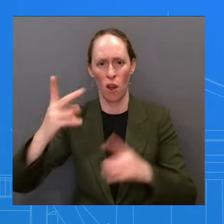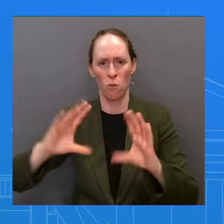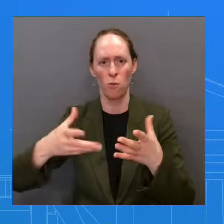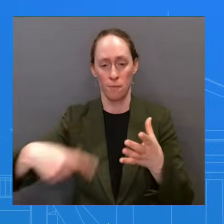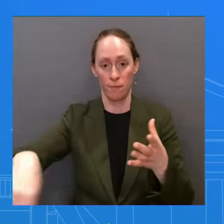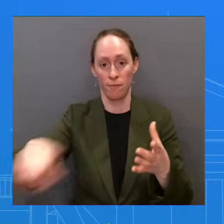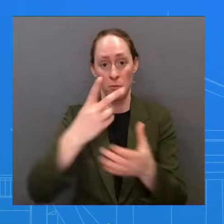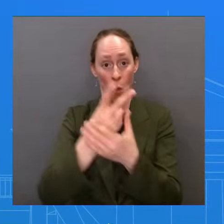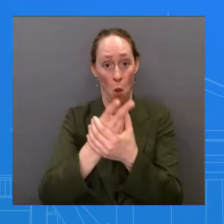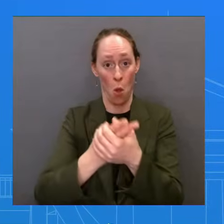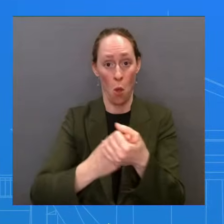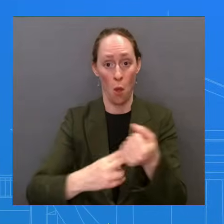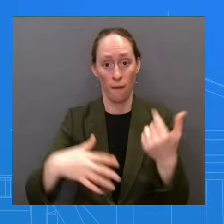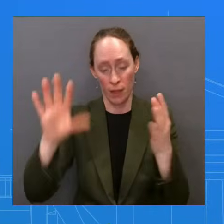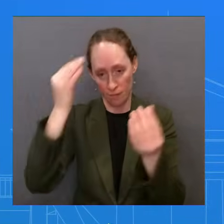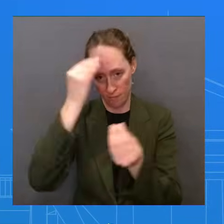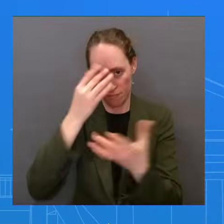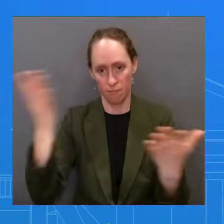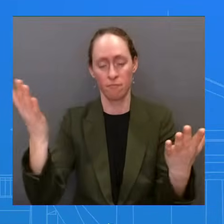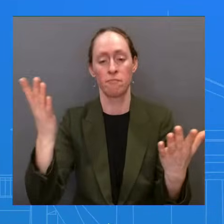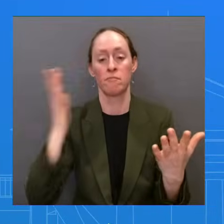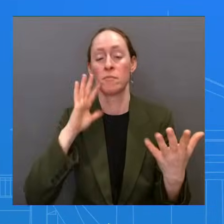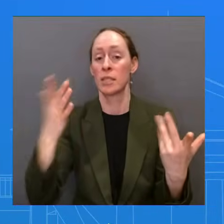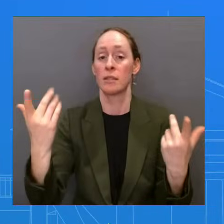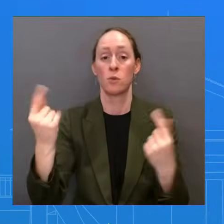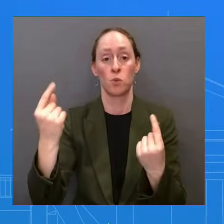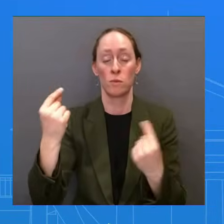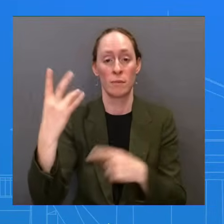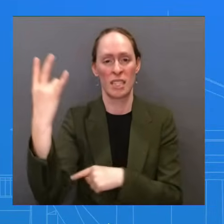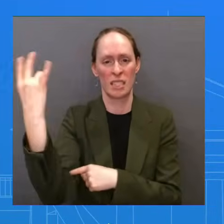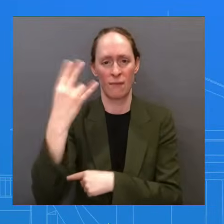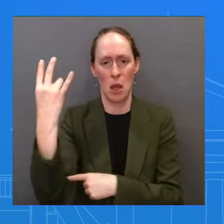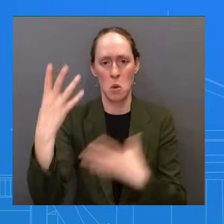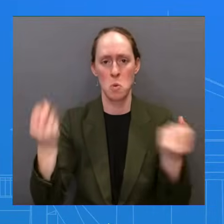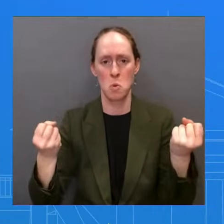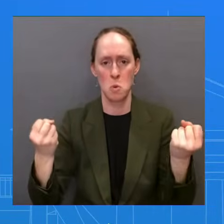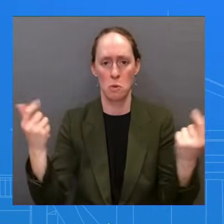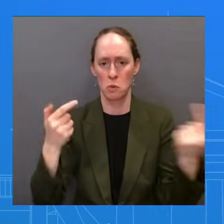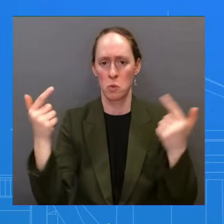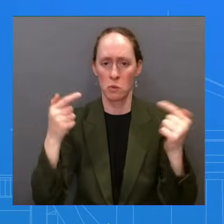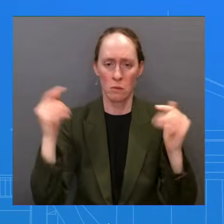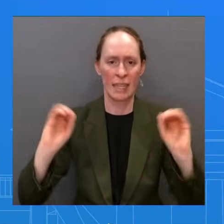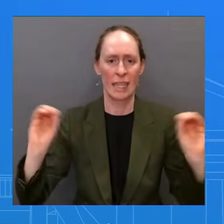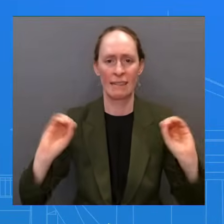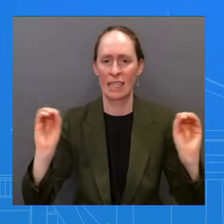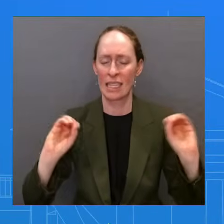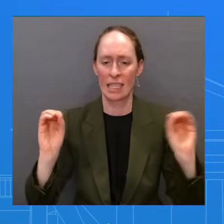And does the White House or does the U.S. government anticipate having a role in these talks? What are your objectives?